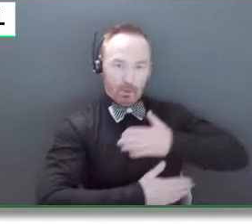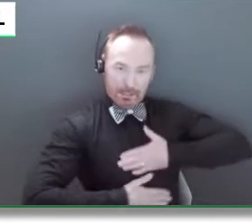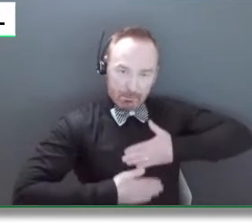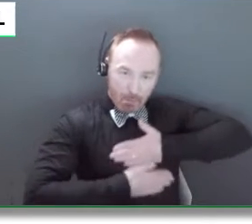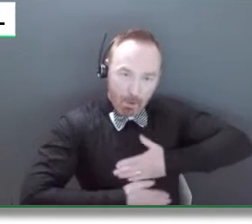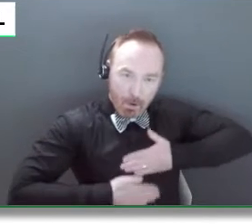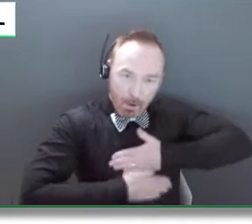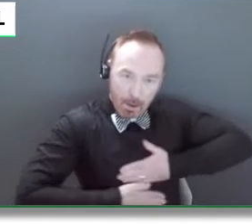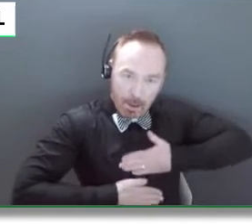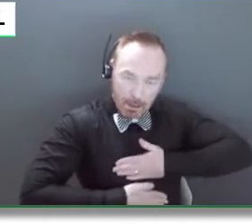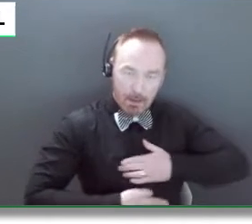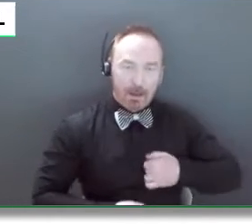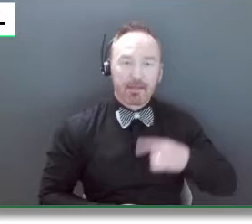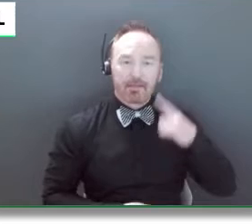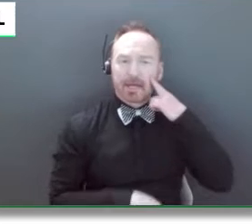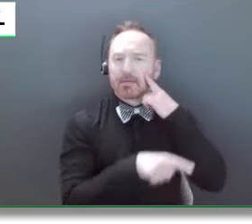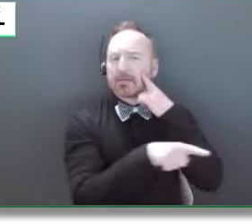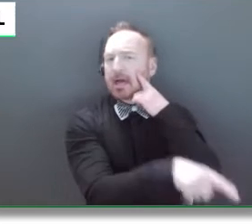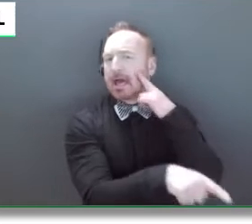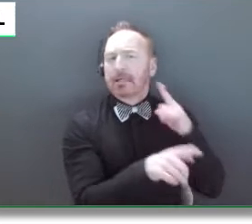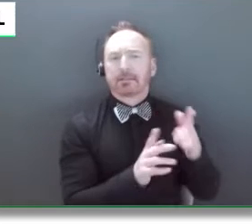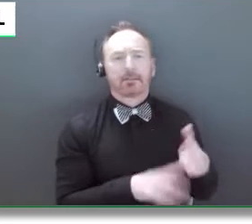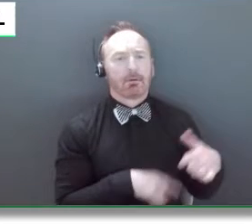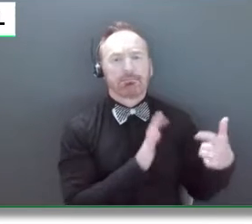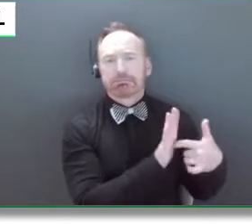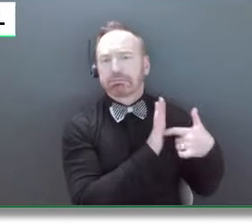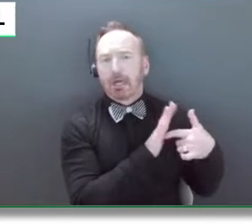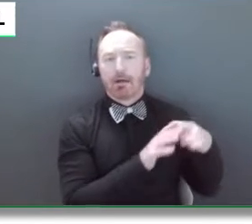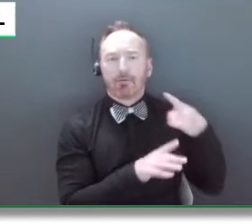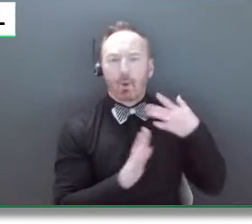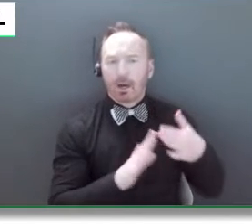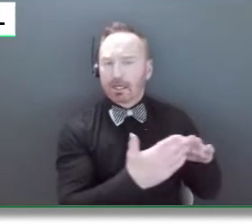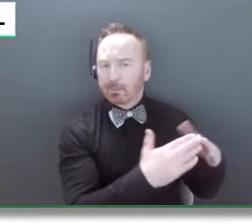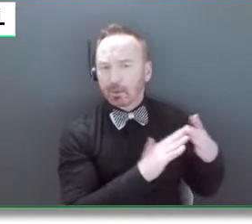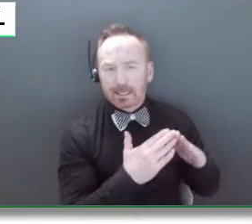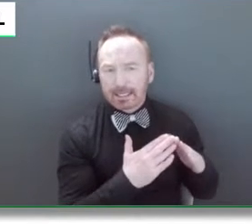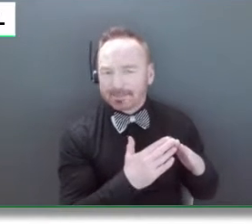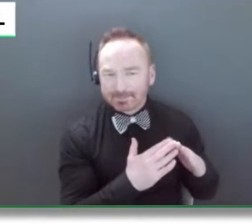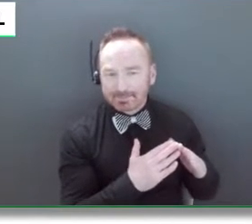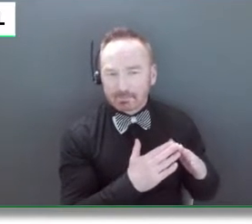essential for our community, especially now to be able to get out and